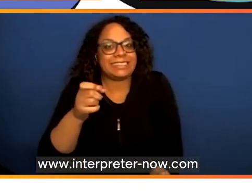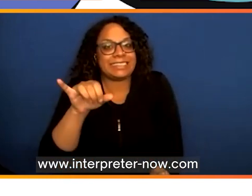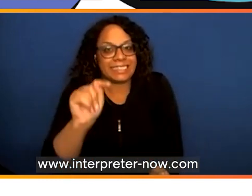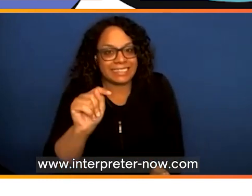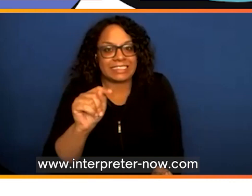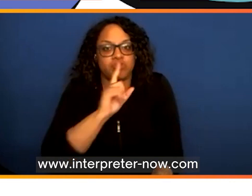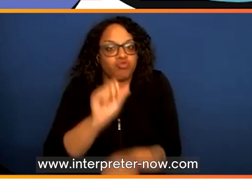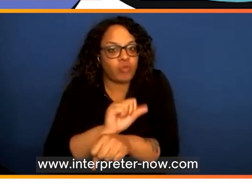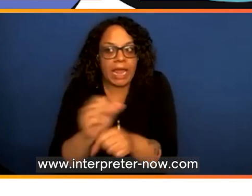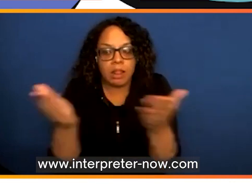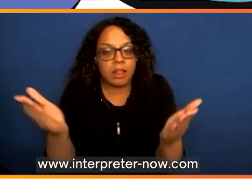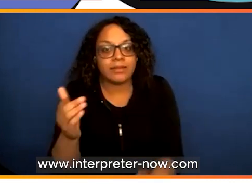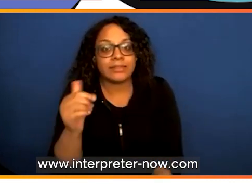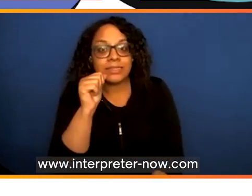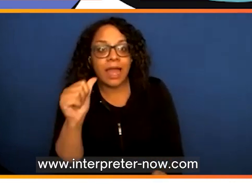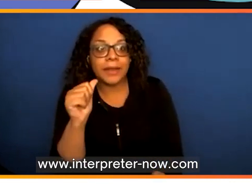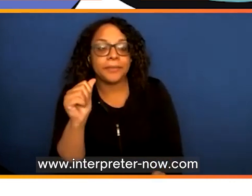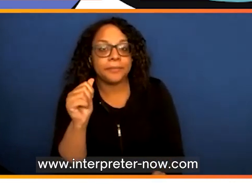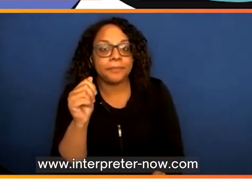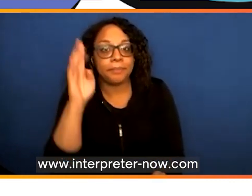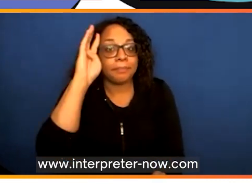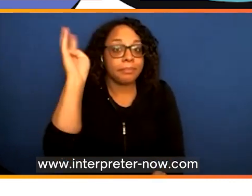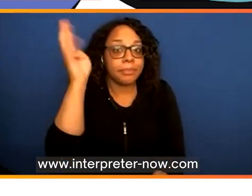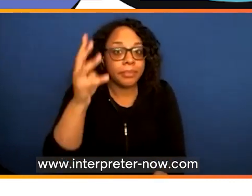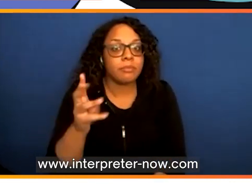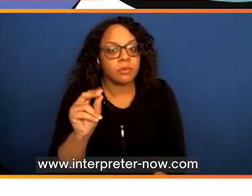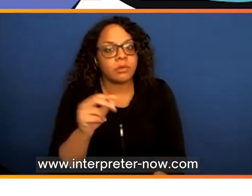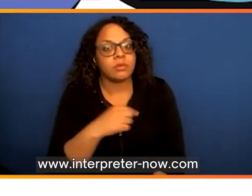sexual harassment isn't a thing anymore, why are we still talking about this? And when